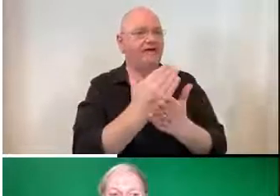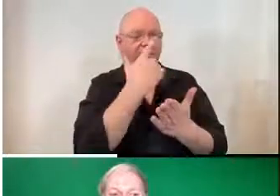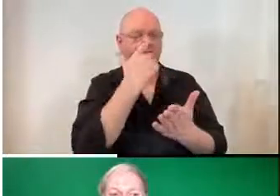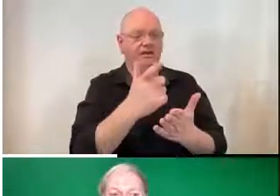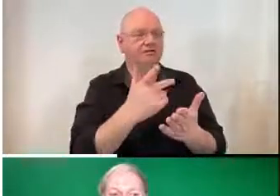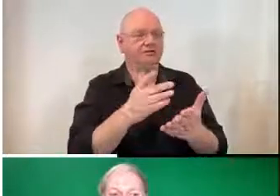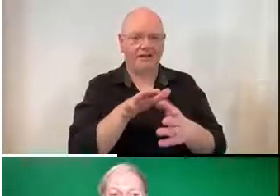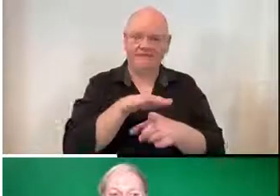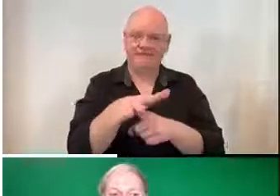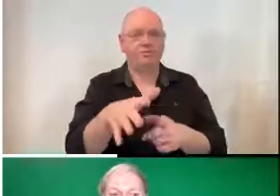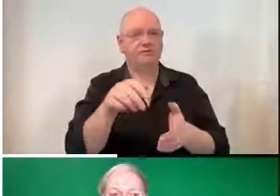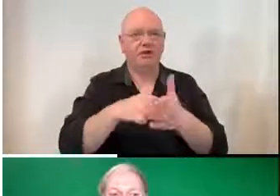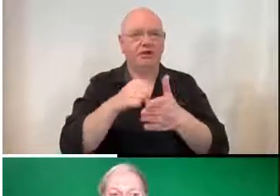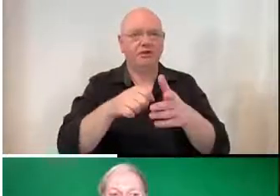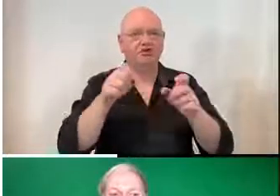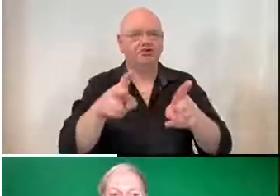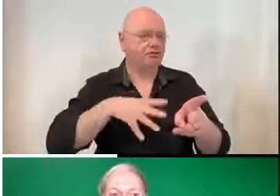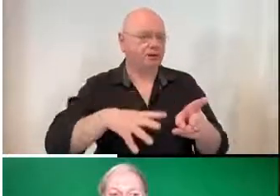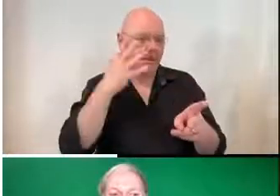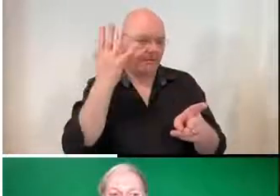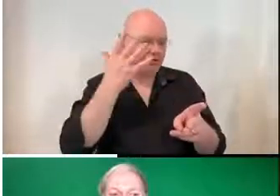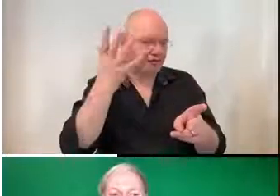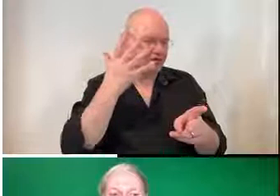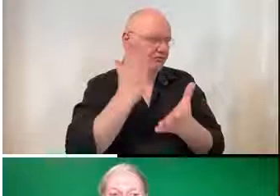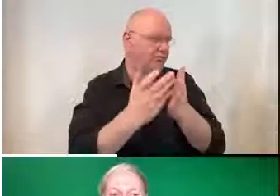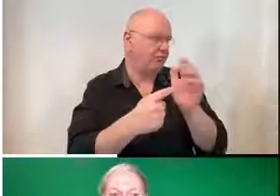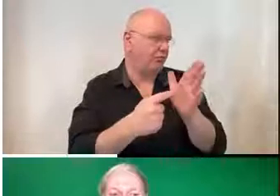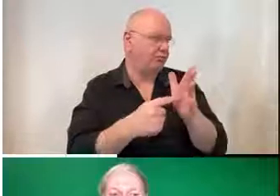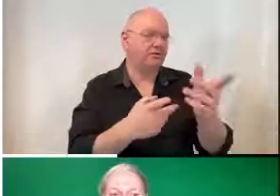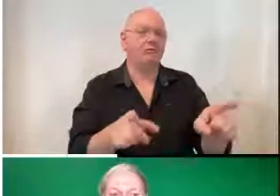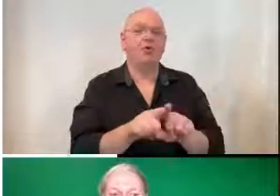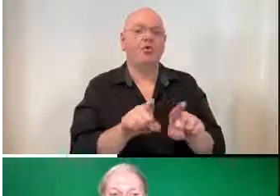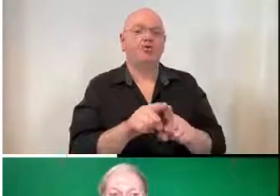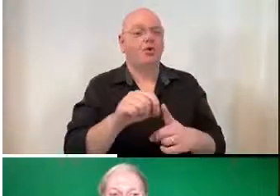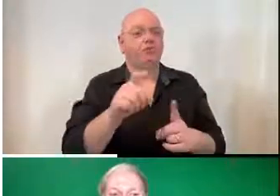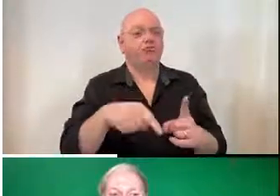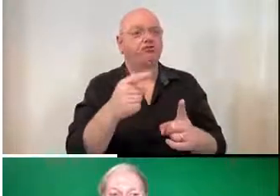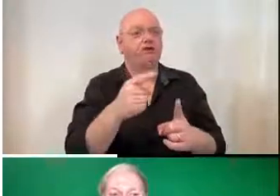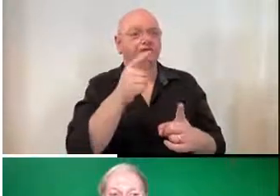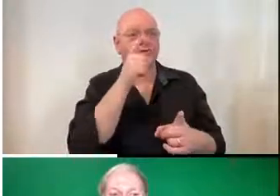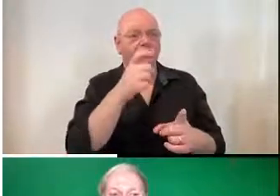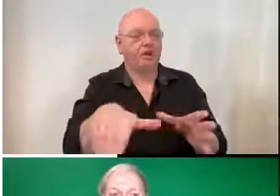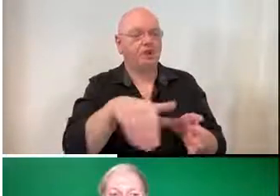including a creative hub and work space, but also a community supermarket and a community kitchen.